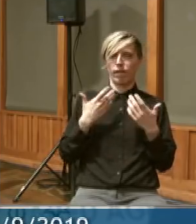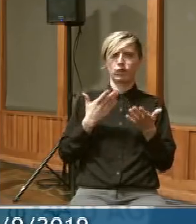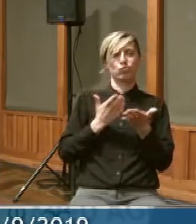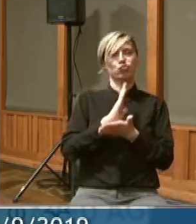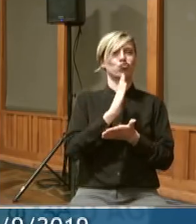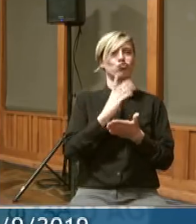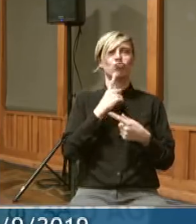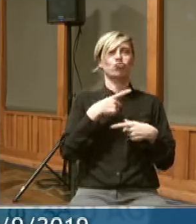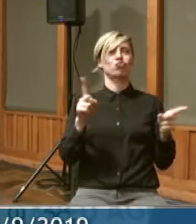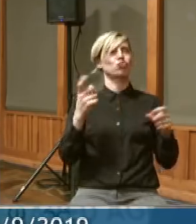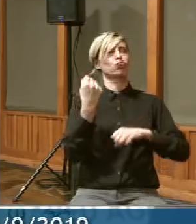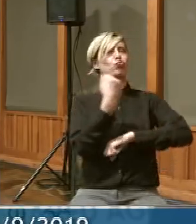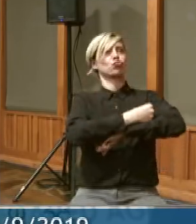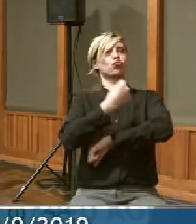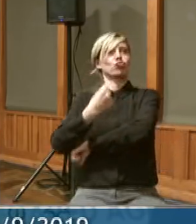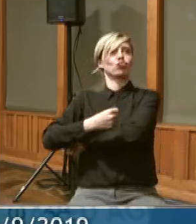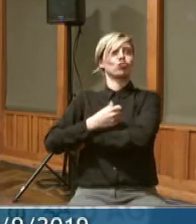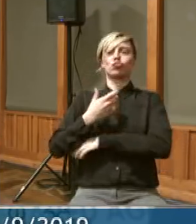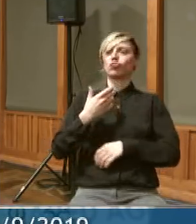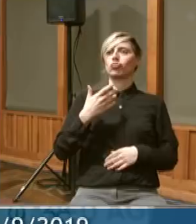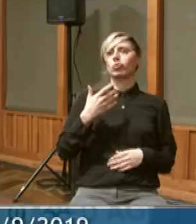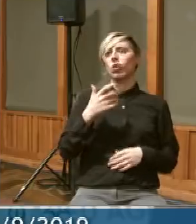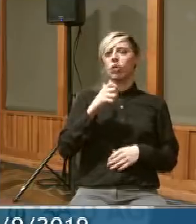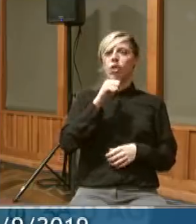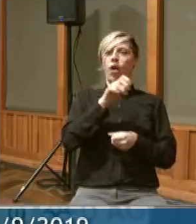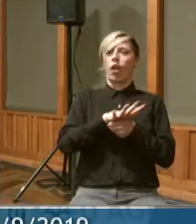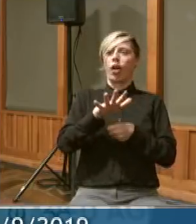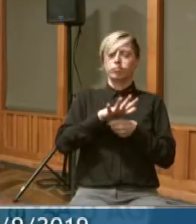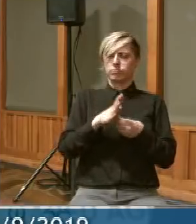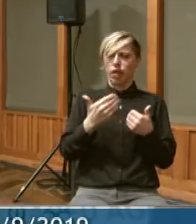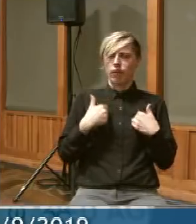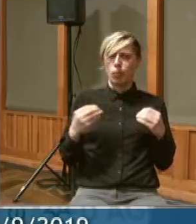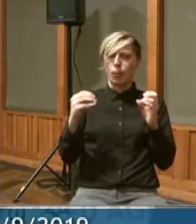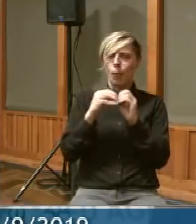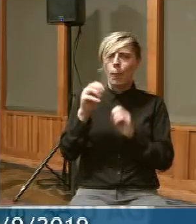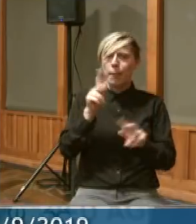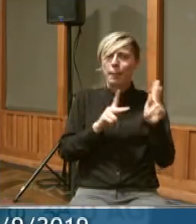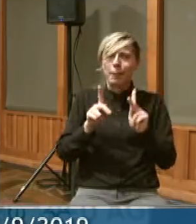THERE'S SO MANY PEOPLE HERE. IT'S RIDICULOUS. HOW COULD YOU JUSTIFY CLOSING COMMUNITY CENTERS WHEN THERE'S